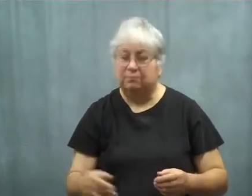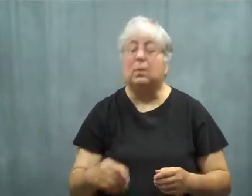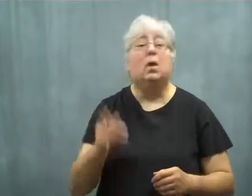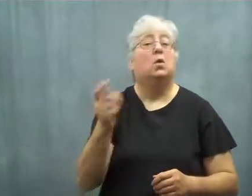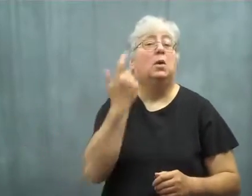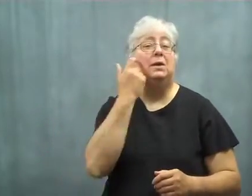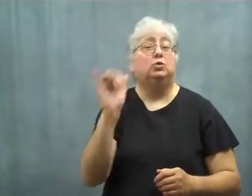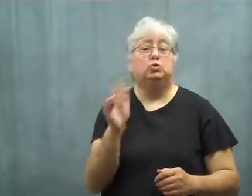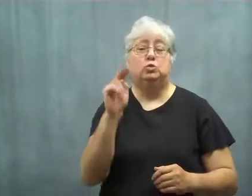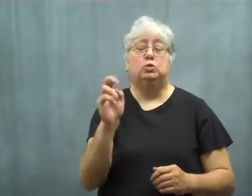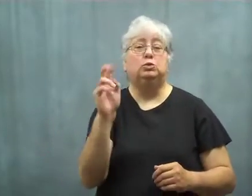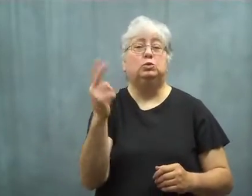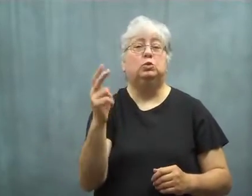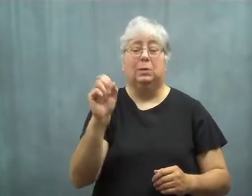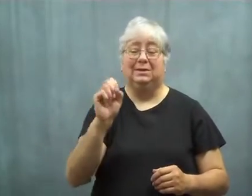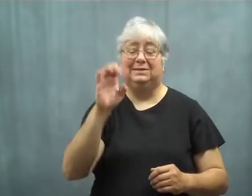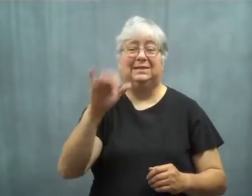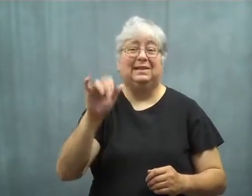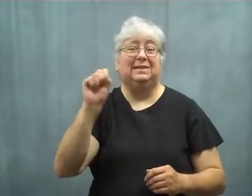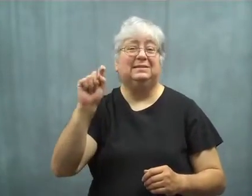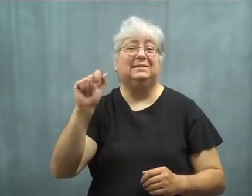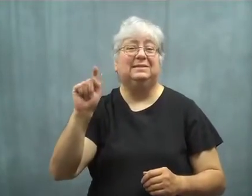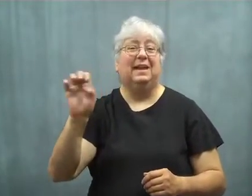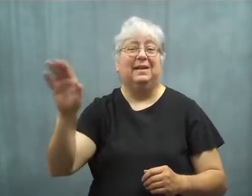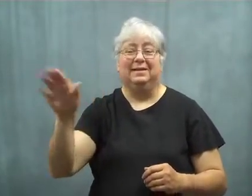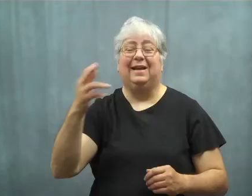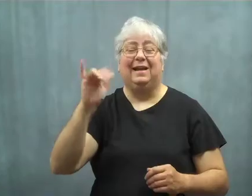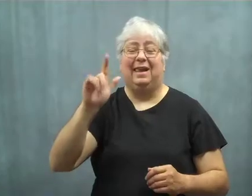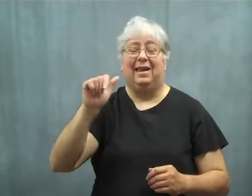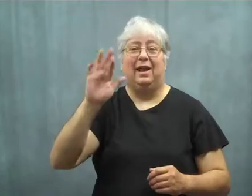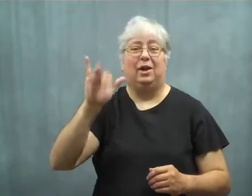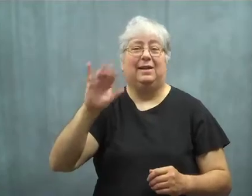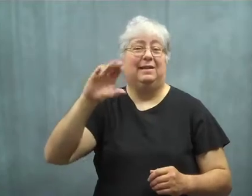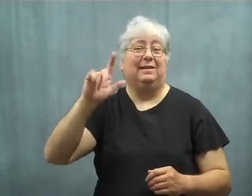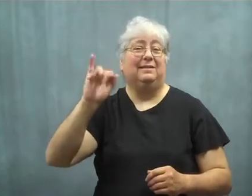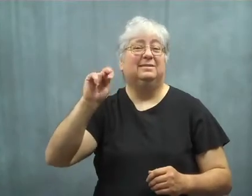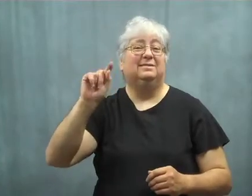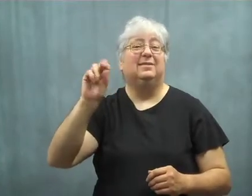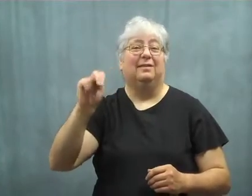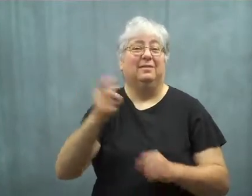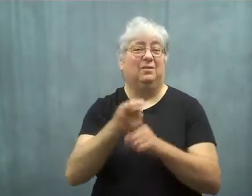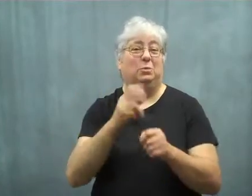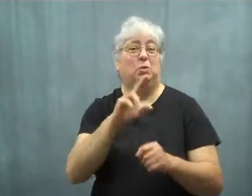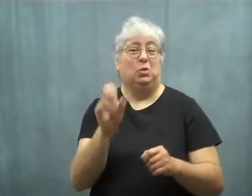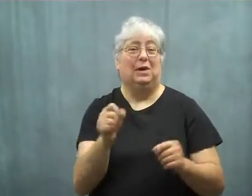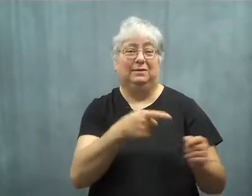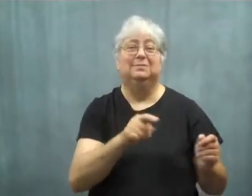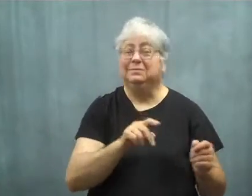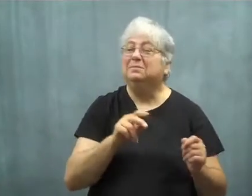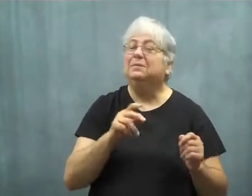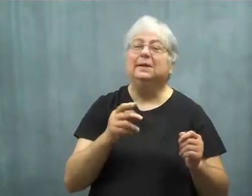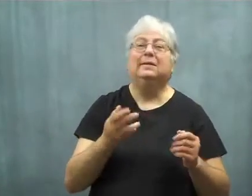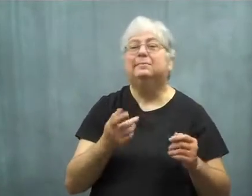On June 2, U.S. Secretary of State, Hillary Clinton,